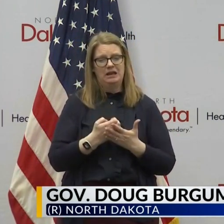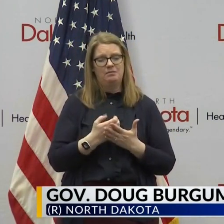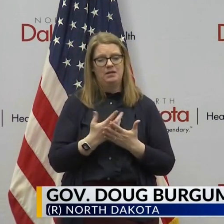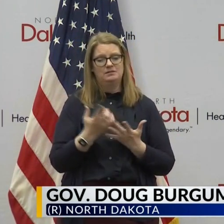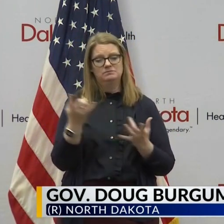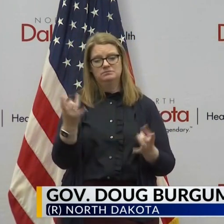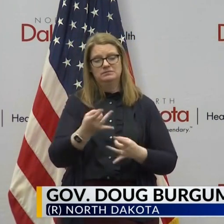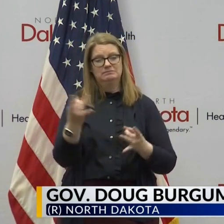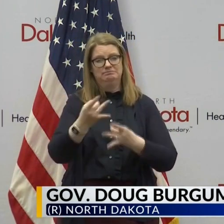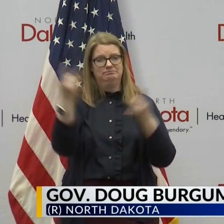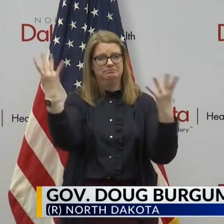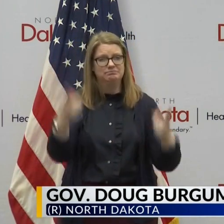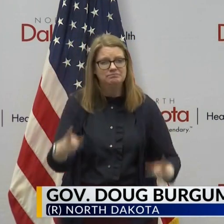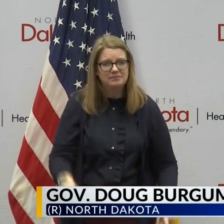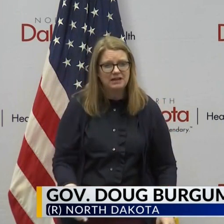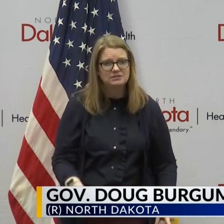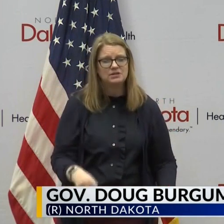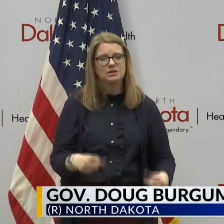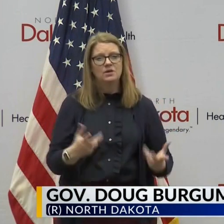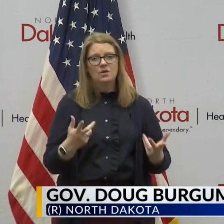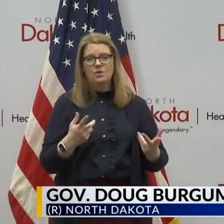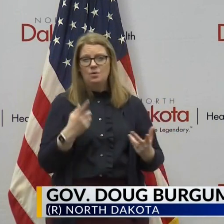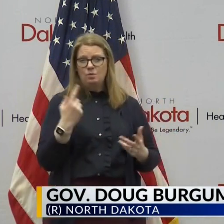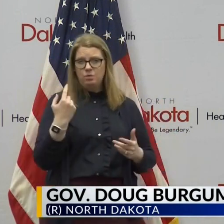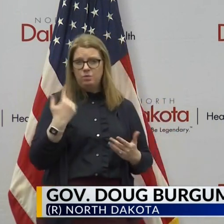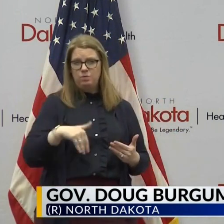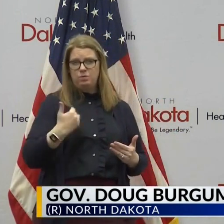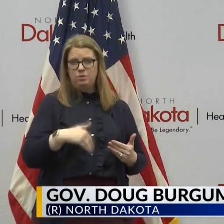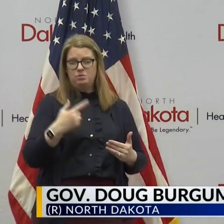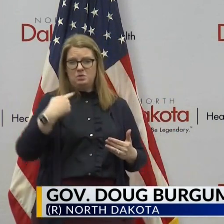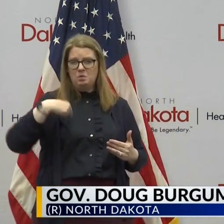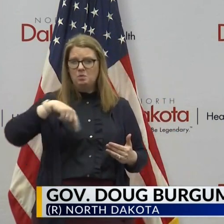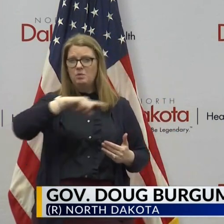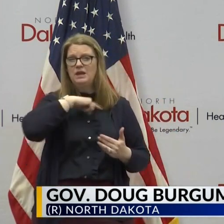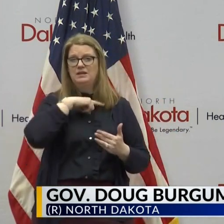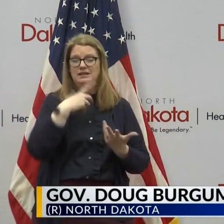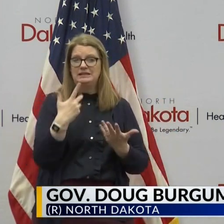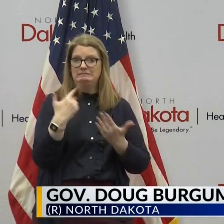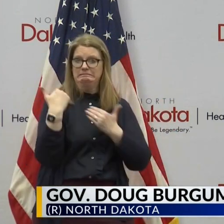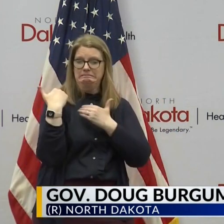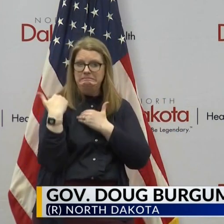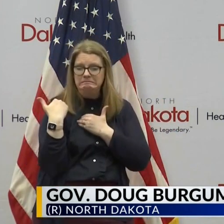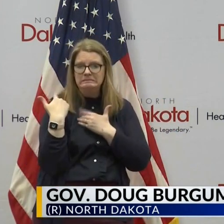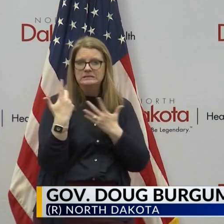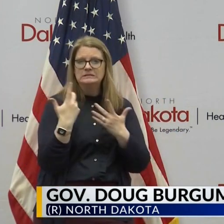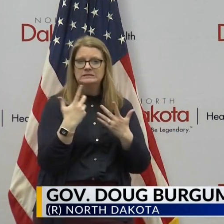THAT'S A GOOD THING, BUT STILL FOR MOMENT, THIS FEELS A LITTLE